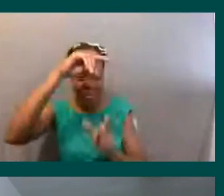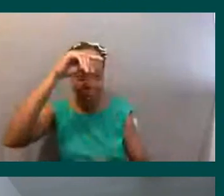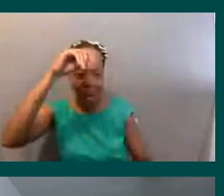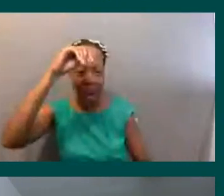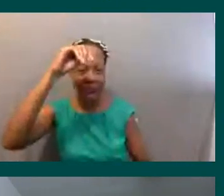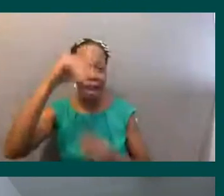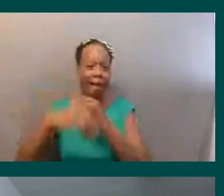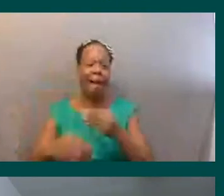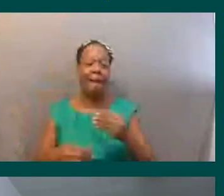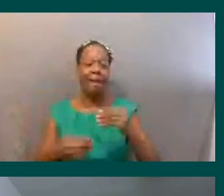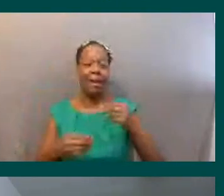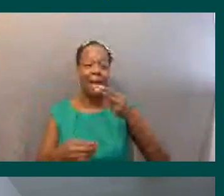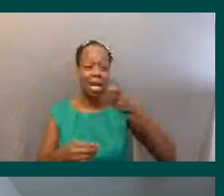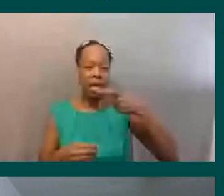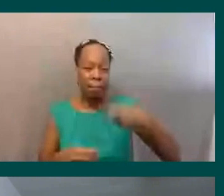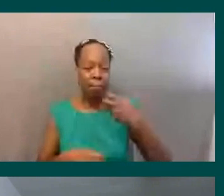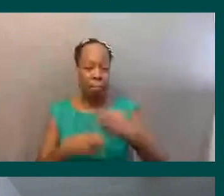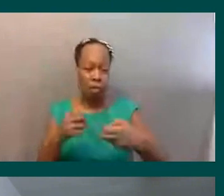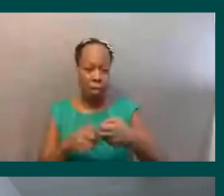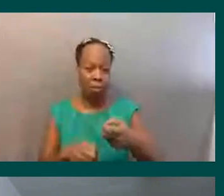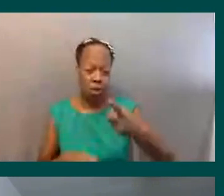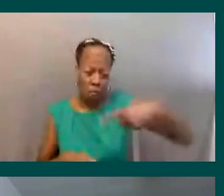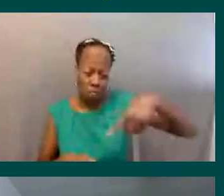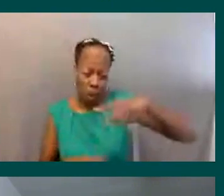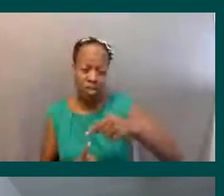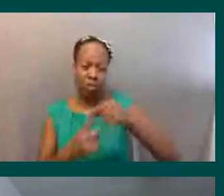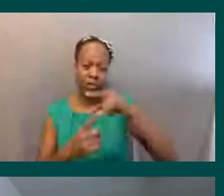get X-rays because we can do smaller interventions